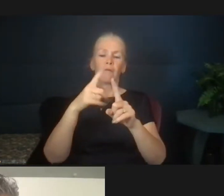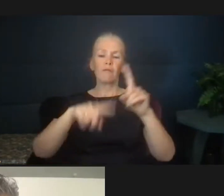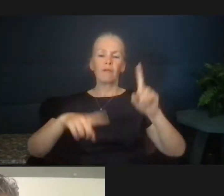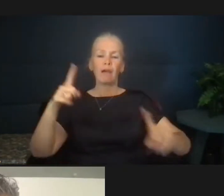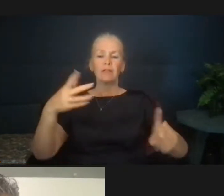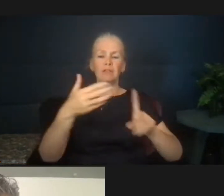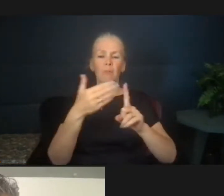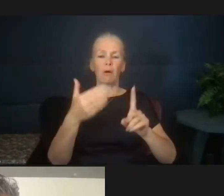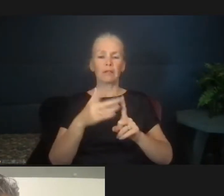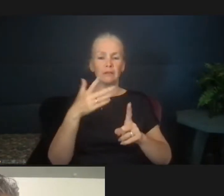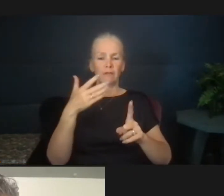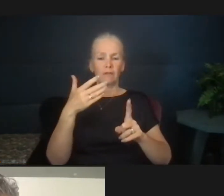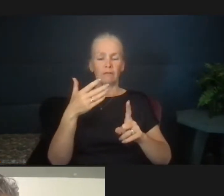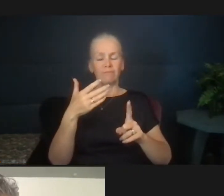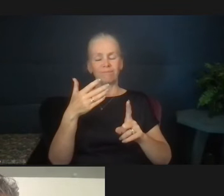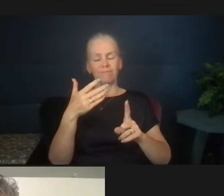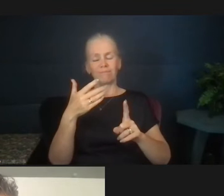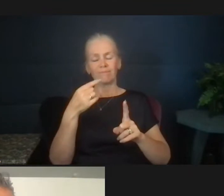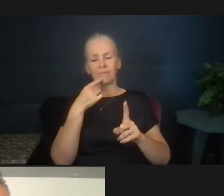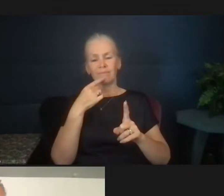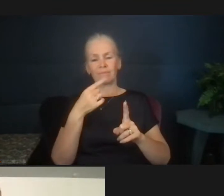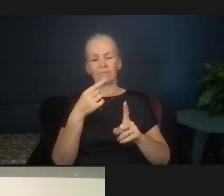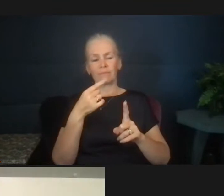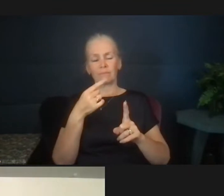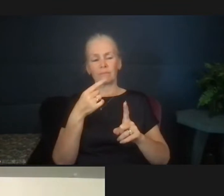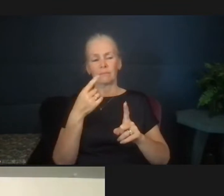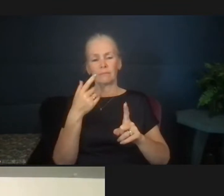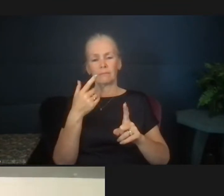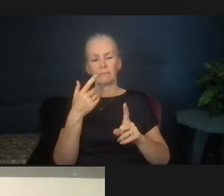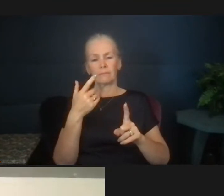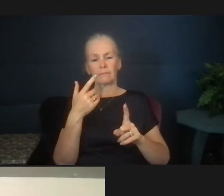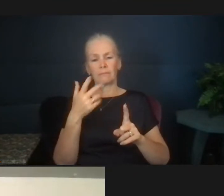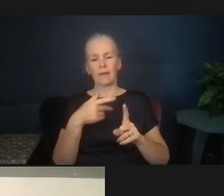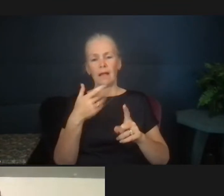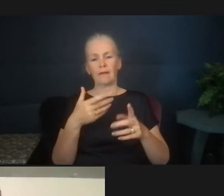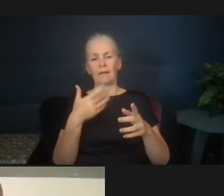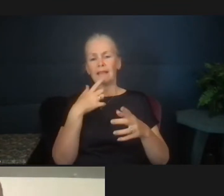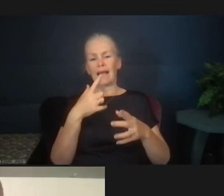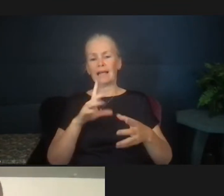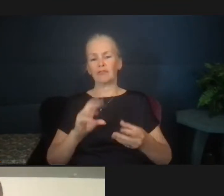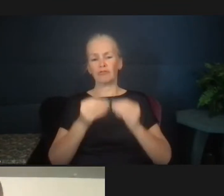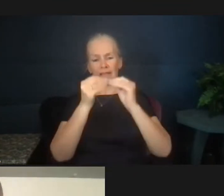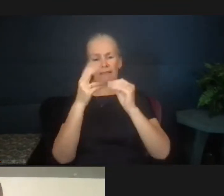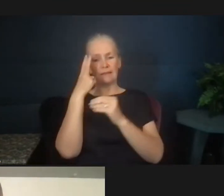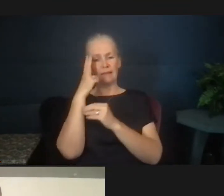and experience and they paved the way for the term intersectionality, which